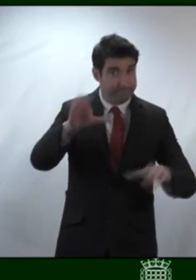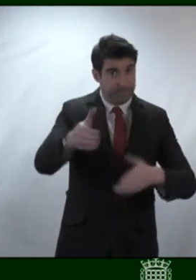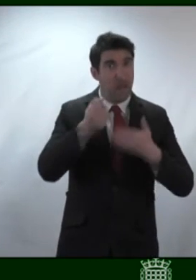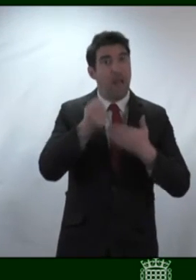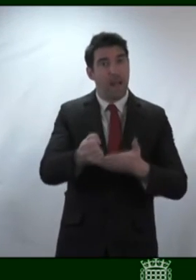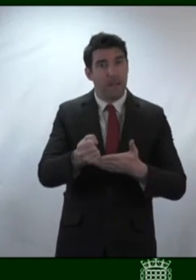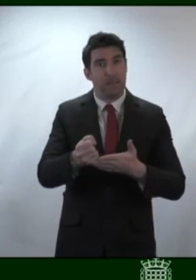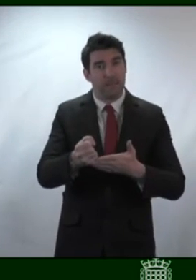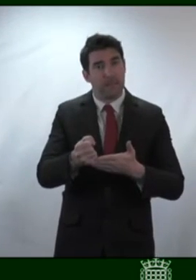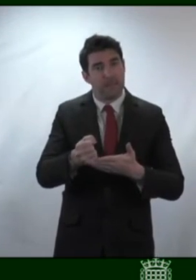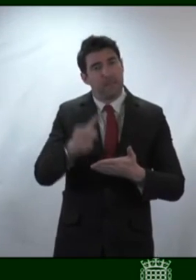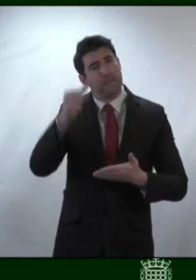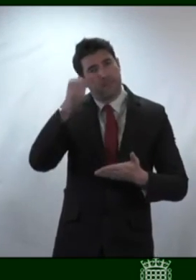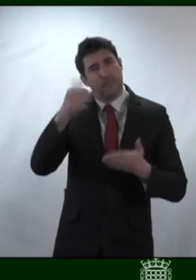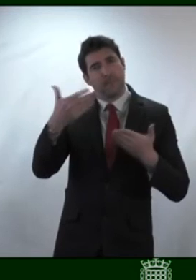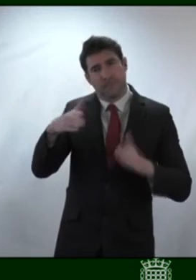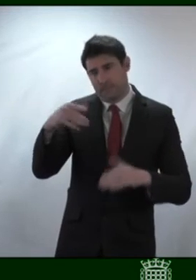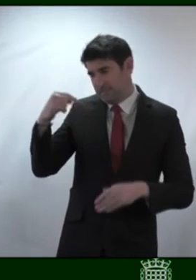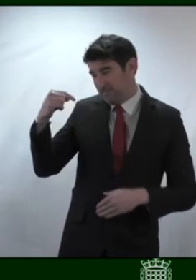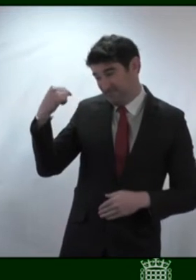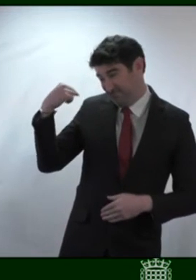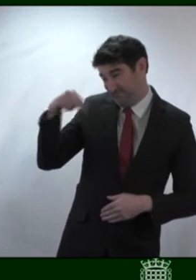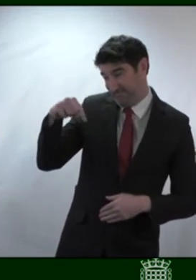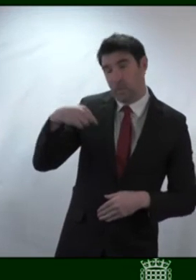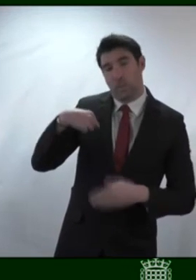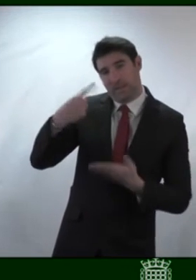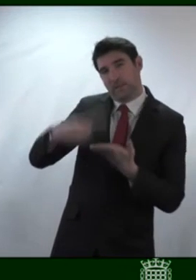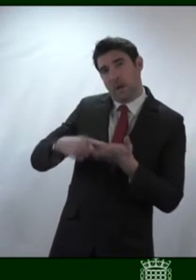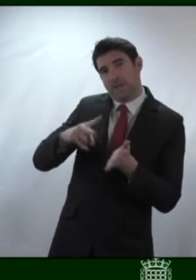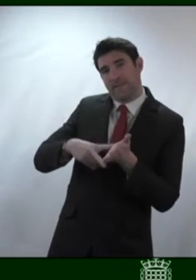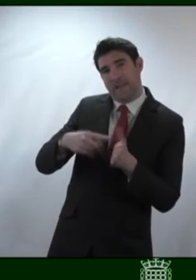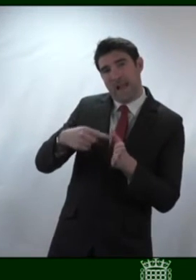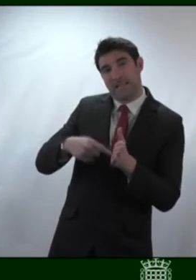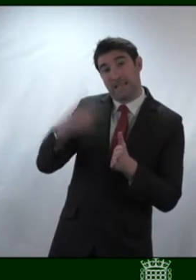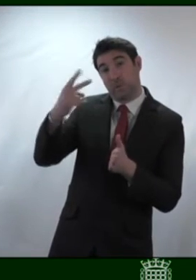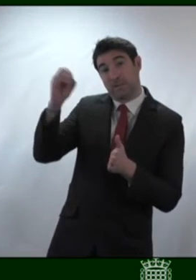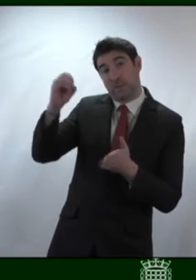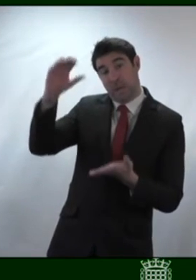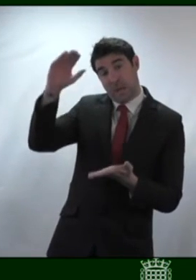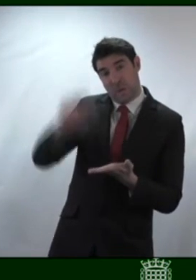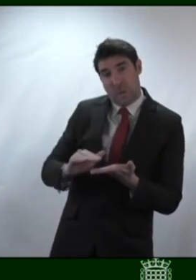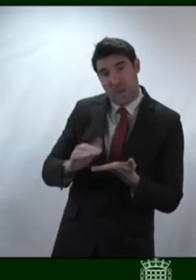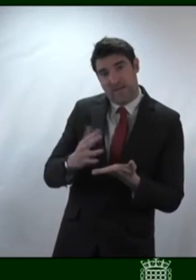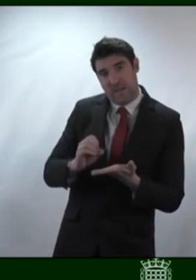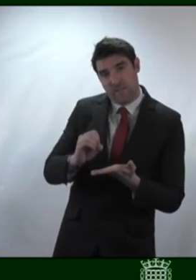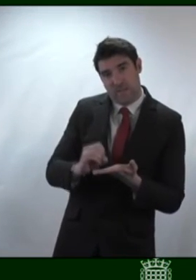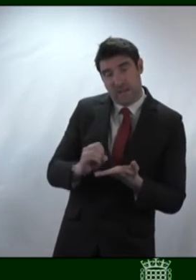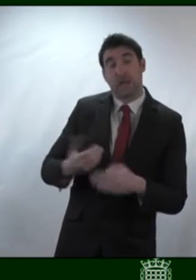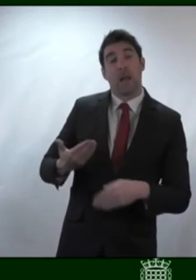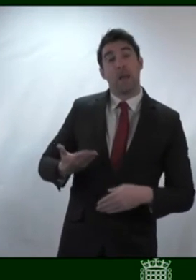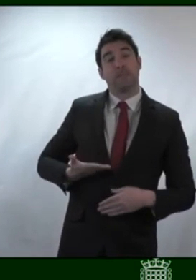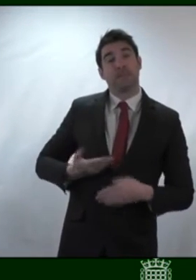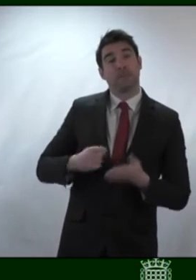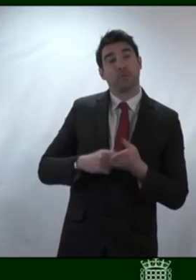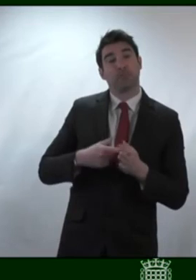cuts in business rates and VAT that I have already mentioned—is for areas in the west